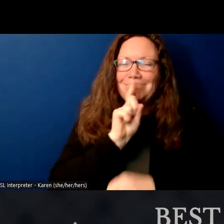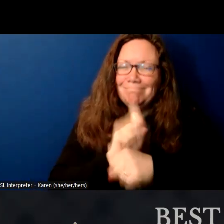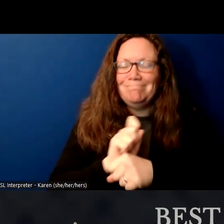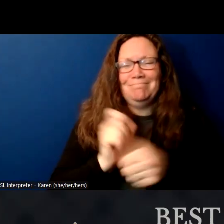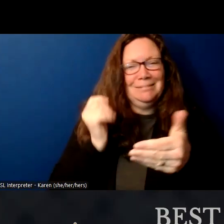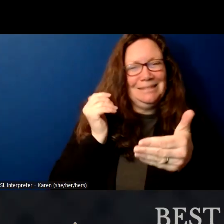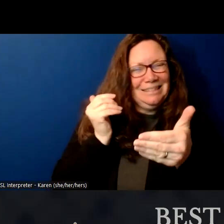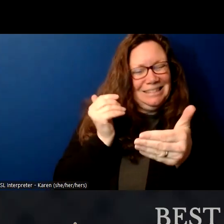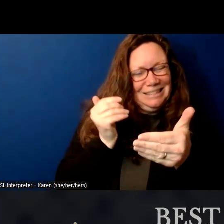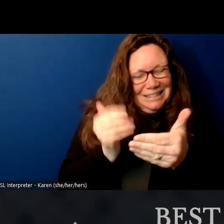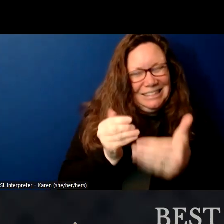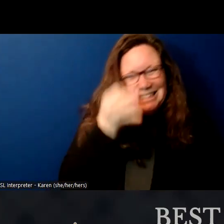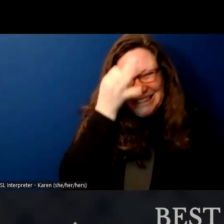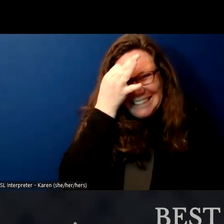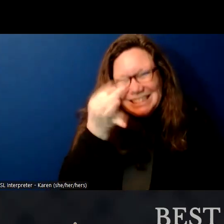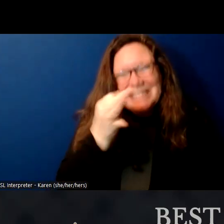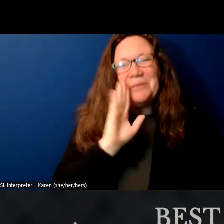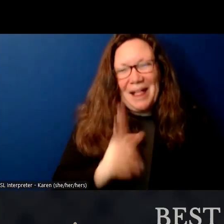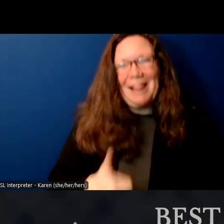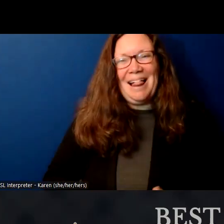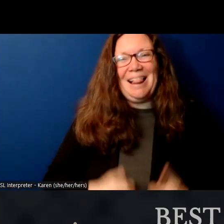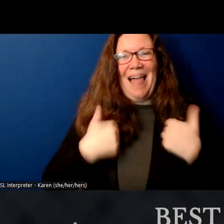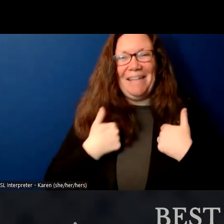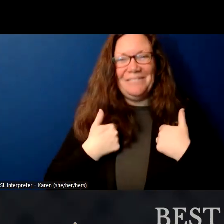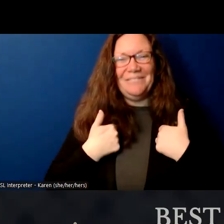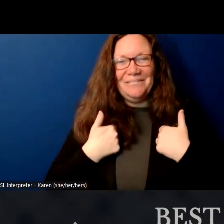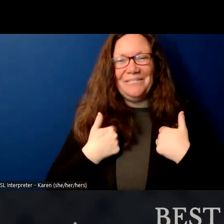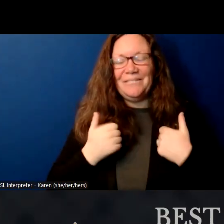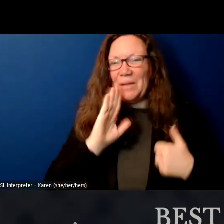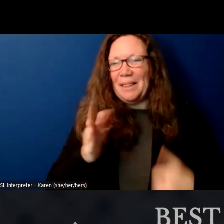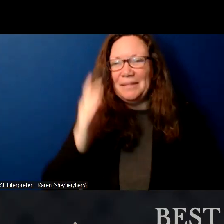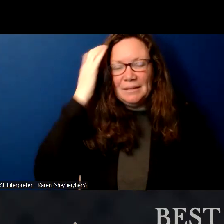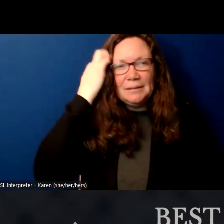We have a meeting with our sponsors tomorrow to review our readiness,